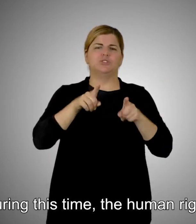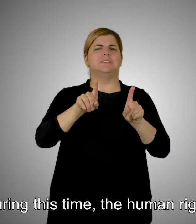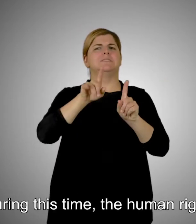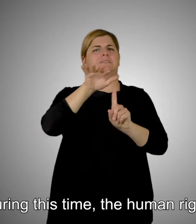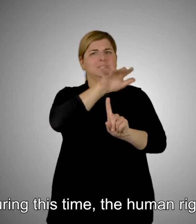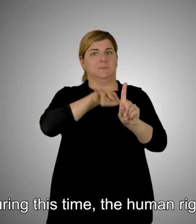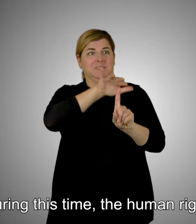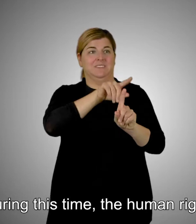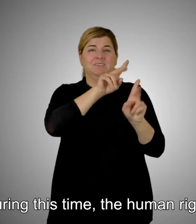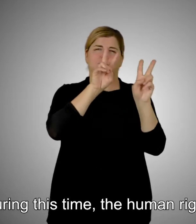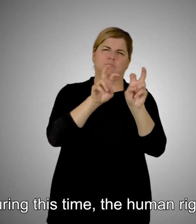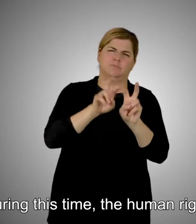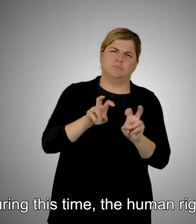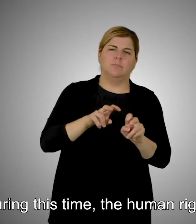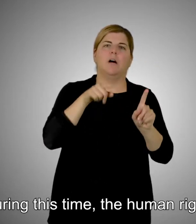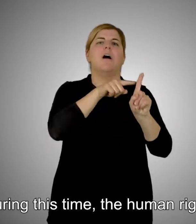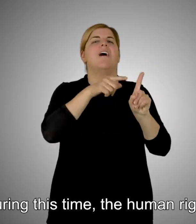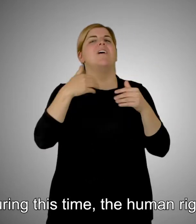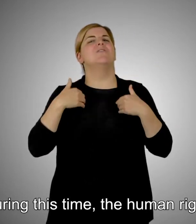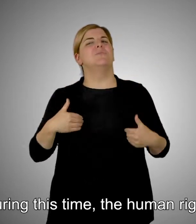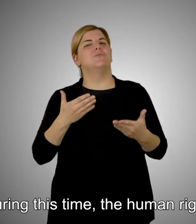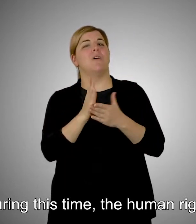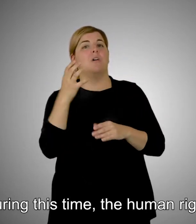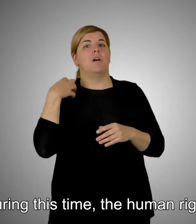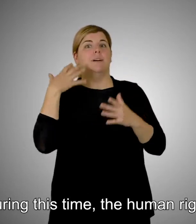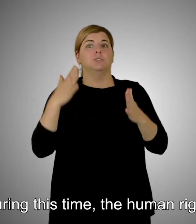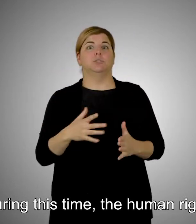During this time, the human rights officer